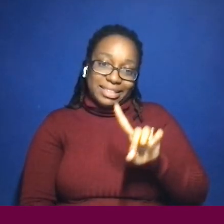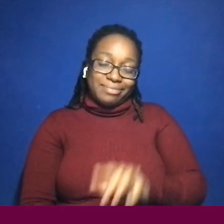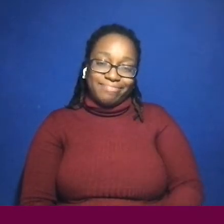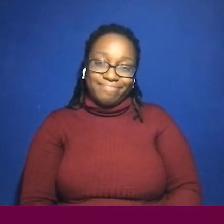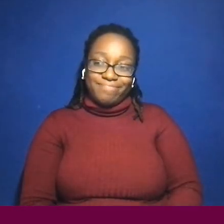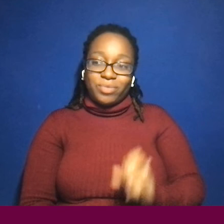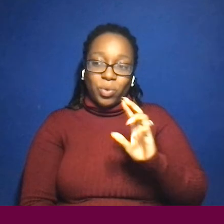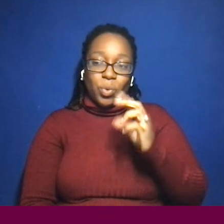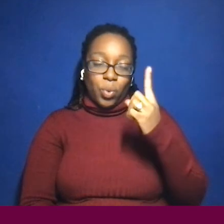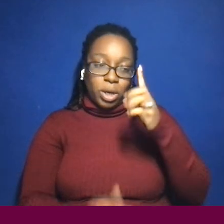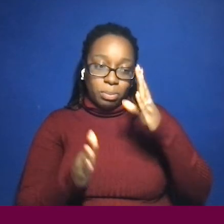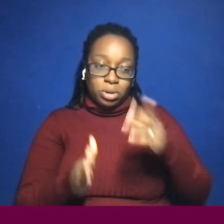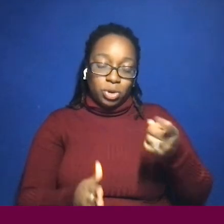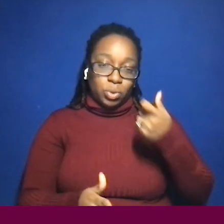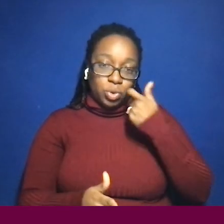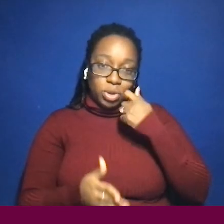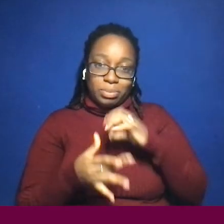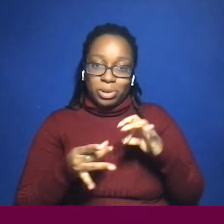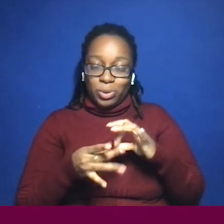like the person you just talked about. Marcie Roth: